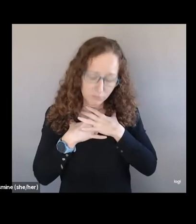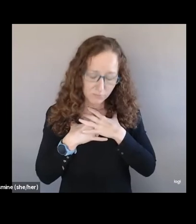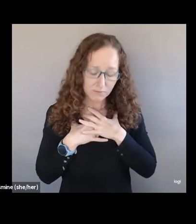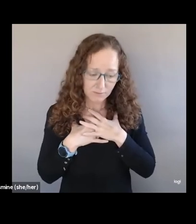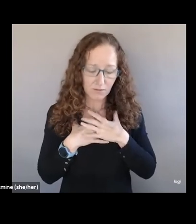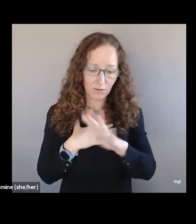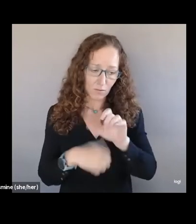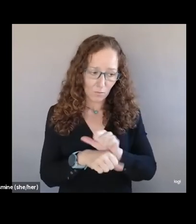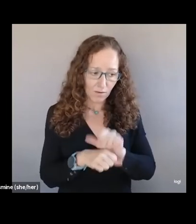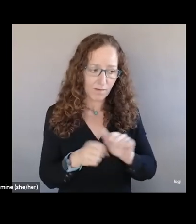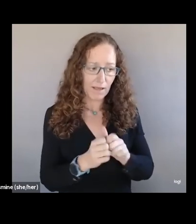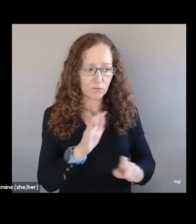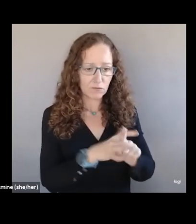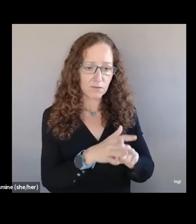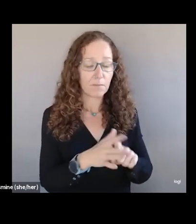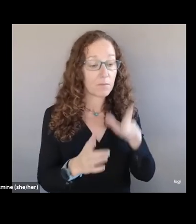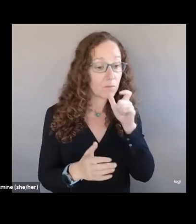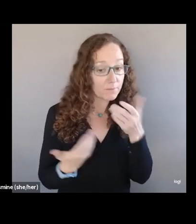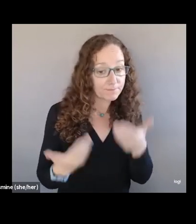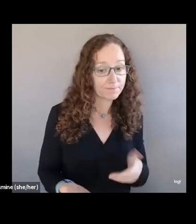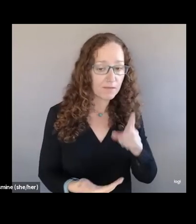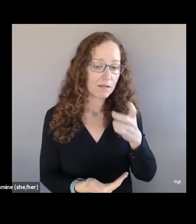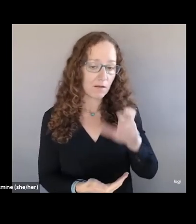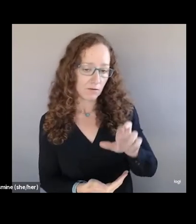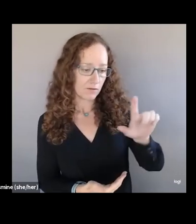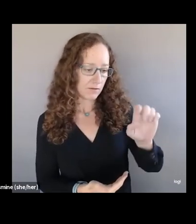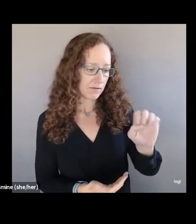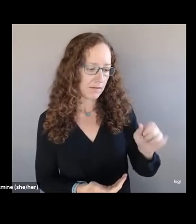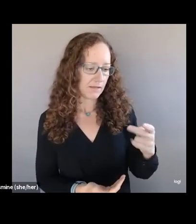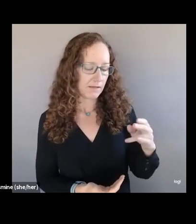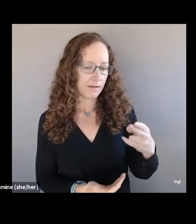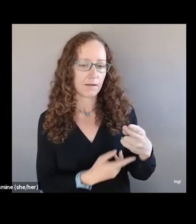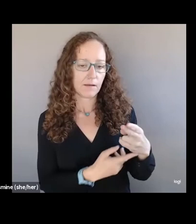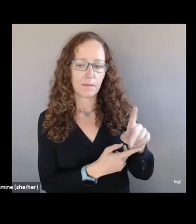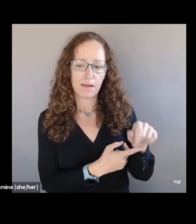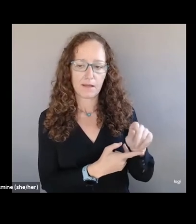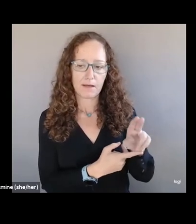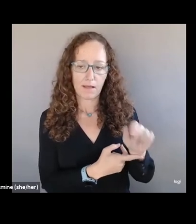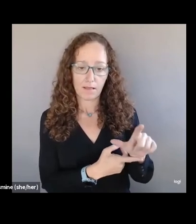Patel li Patel's work is based in the fact that as long as